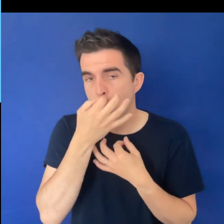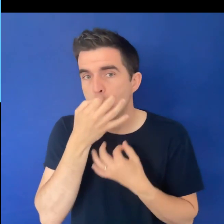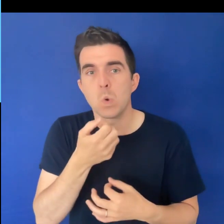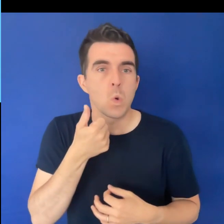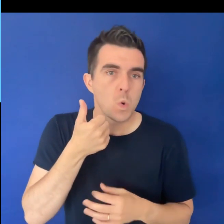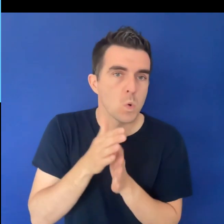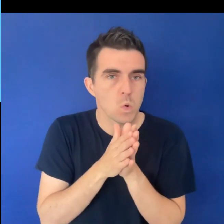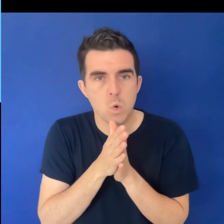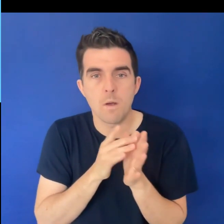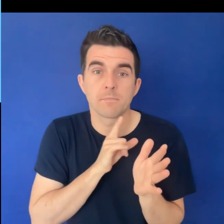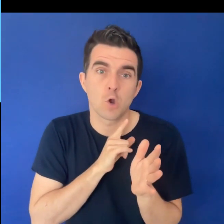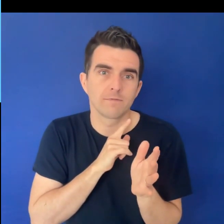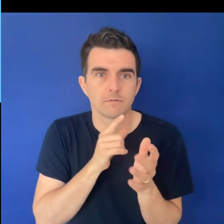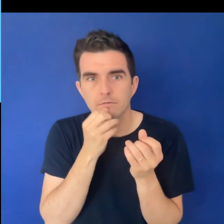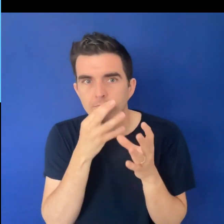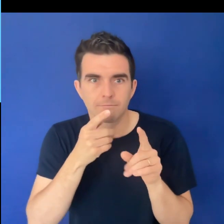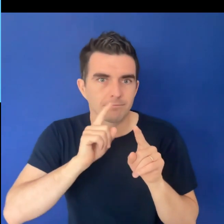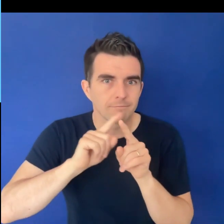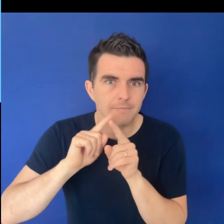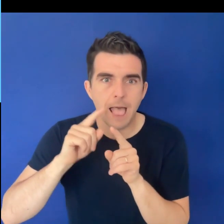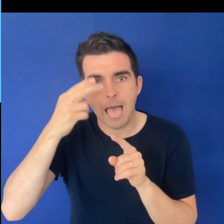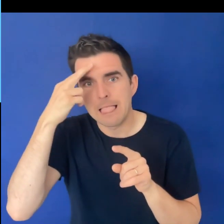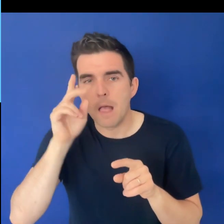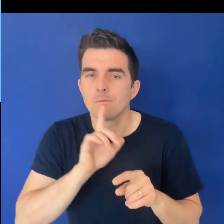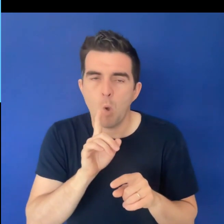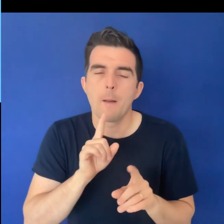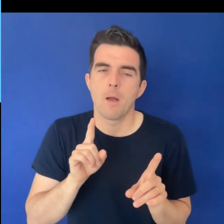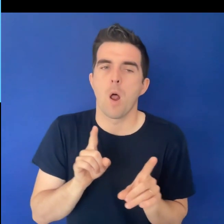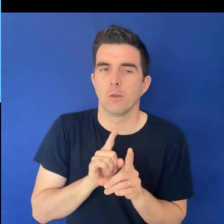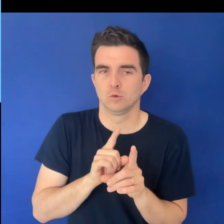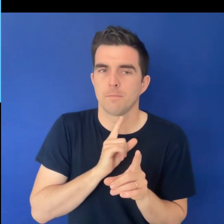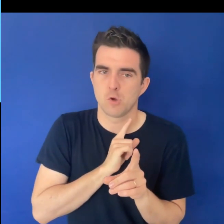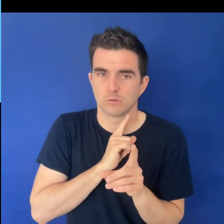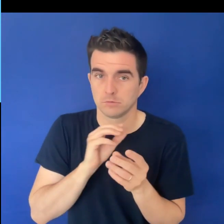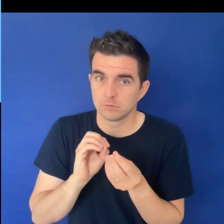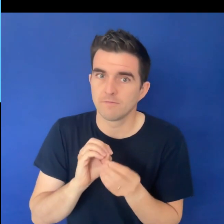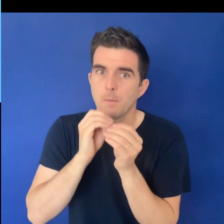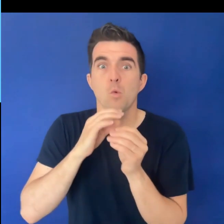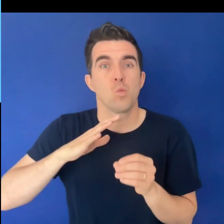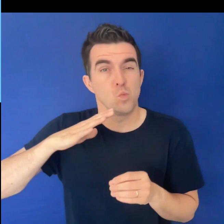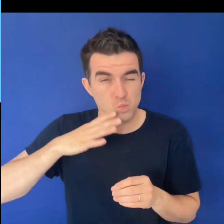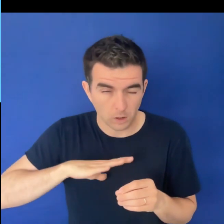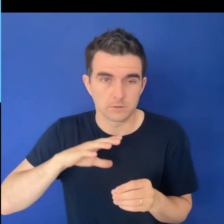not just because of the wonderfully alliterative name, and the developer is keen to make this as